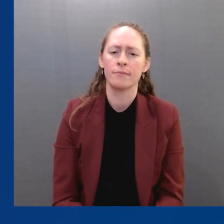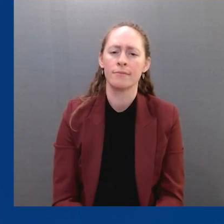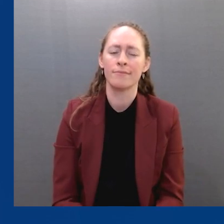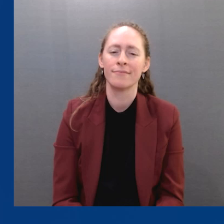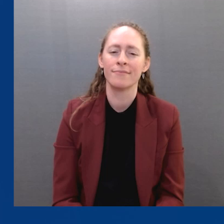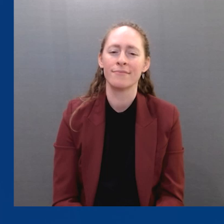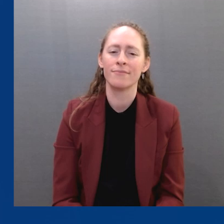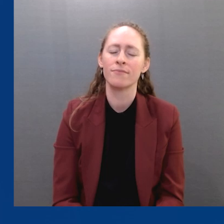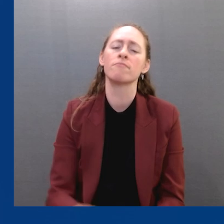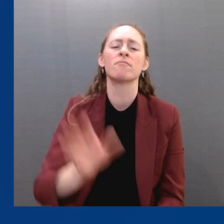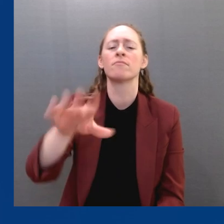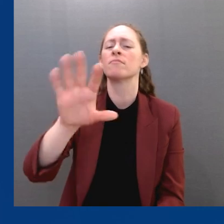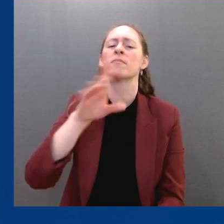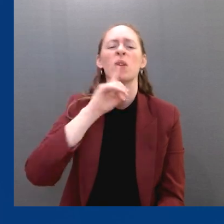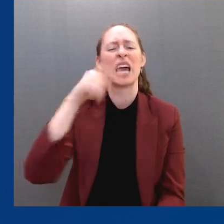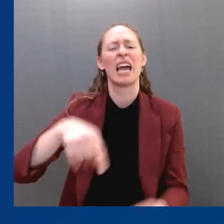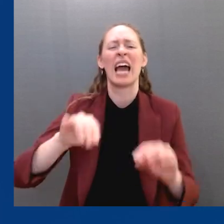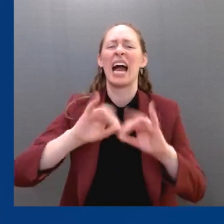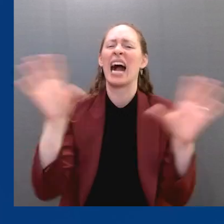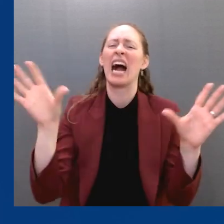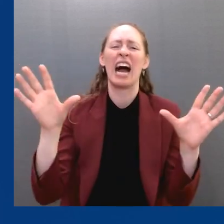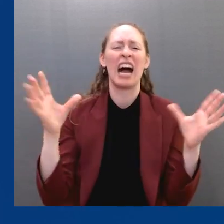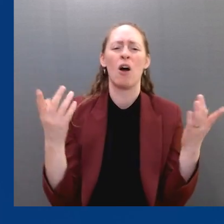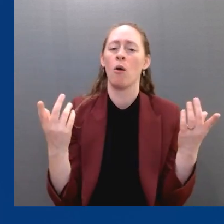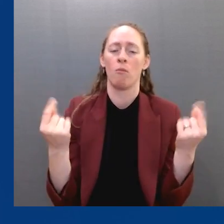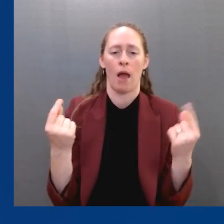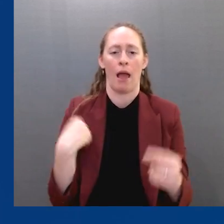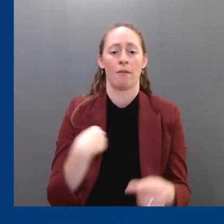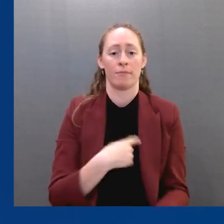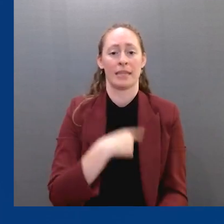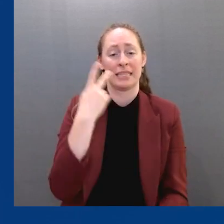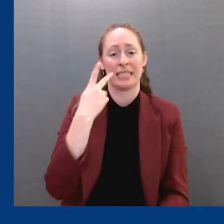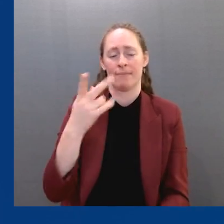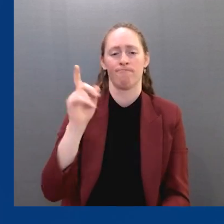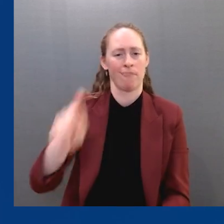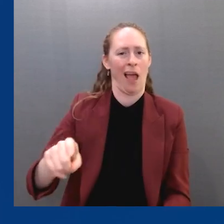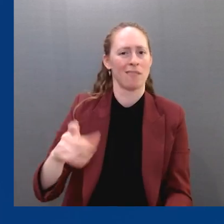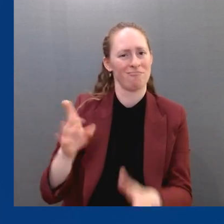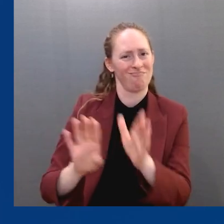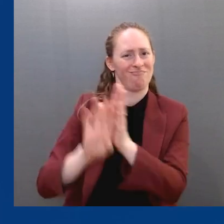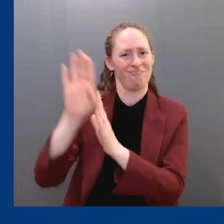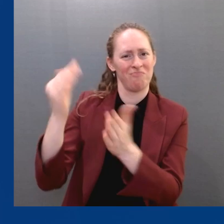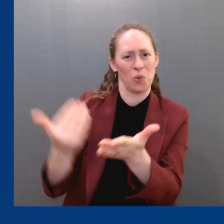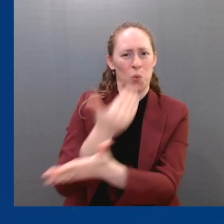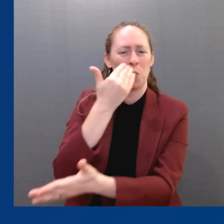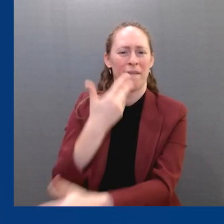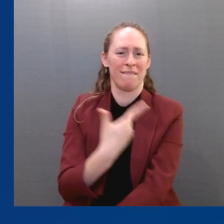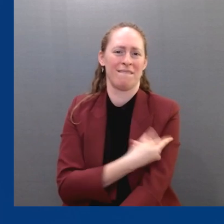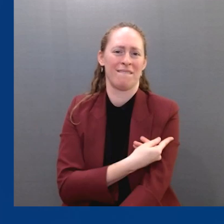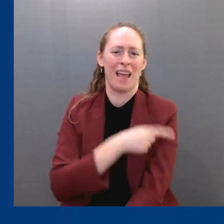And you've listed the Peter pancervical virus vaccines, mucosal vaccines.